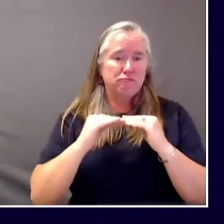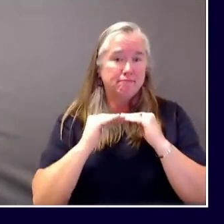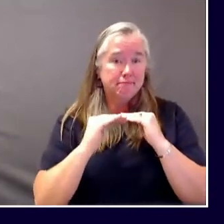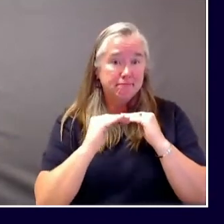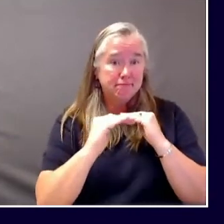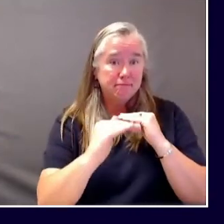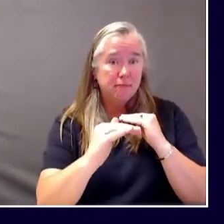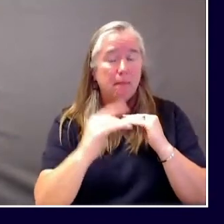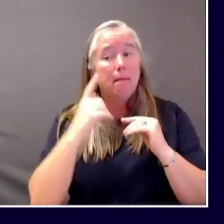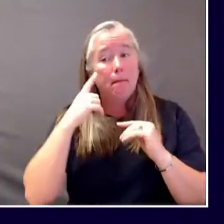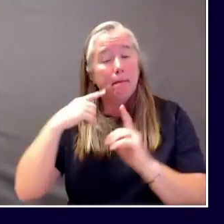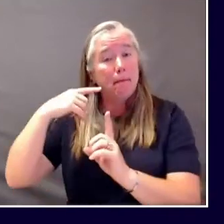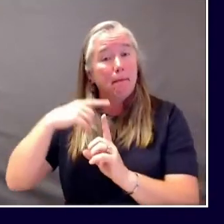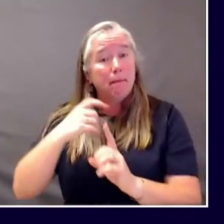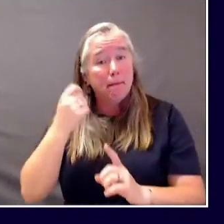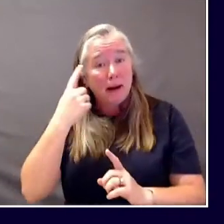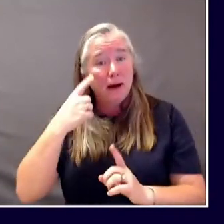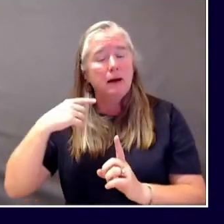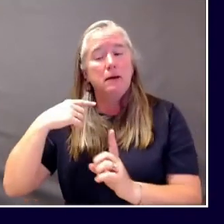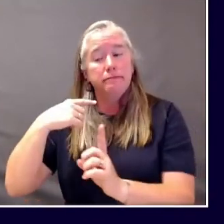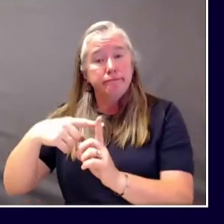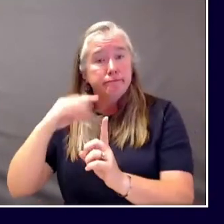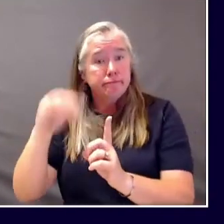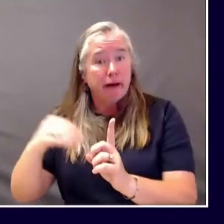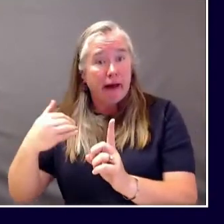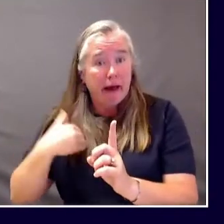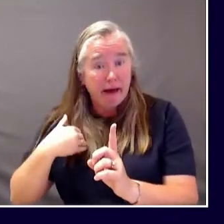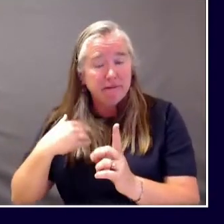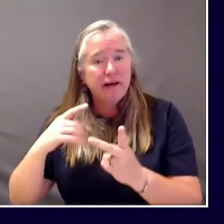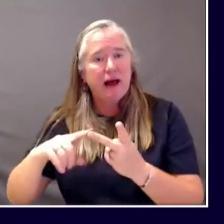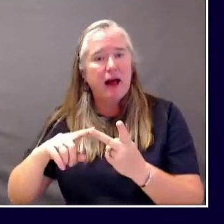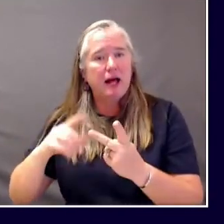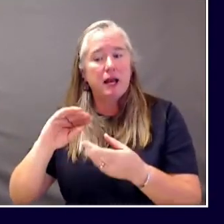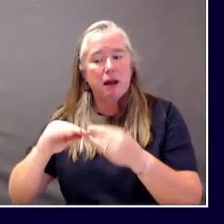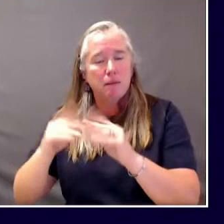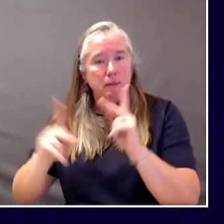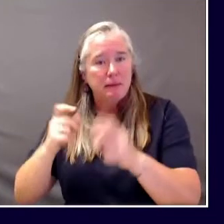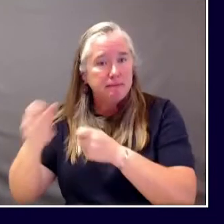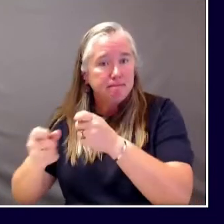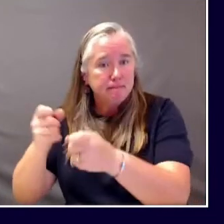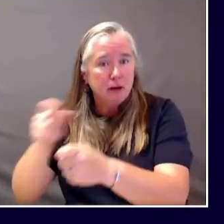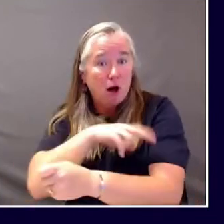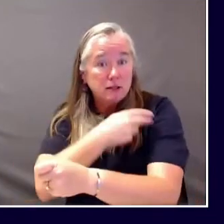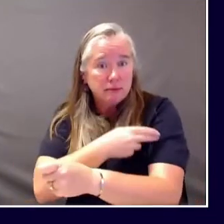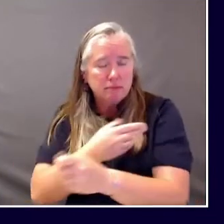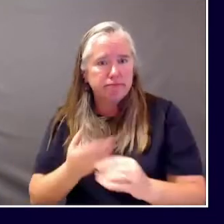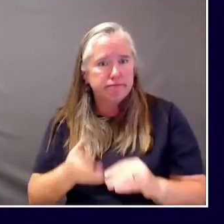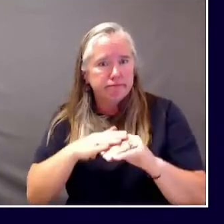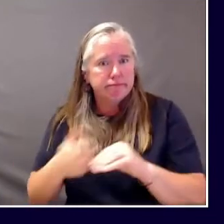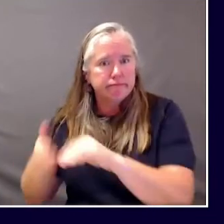rates and our hospitalization